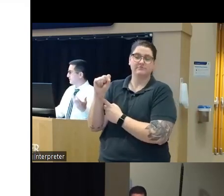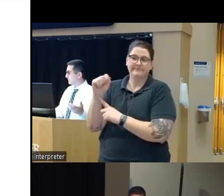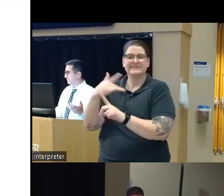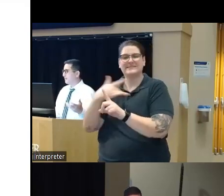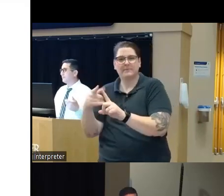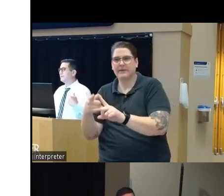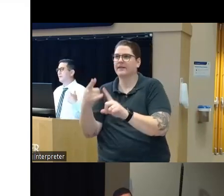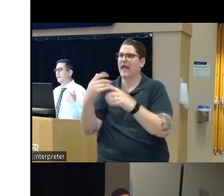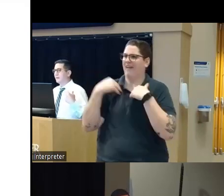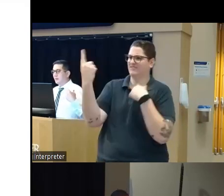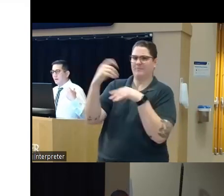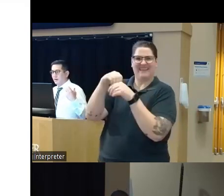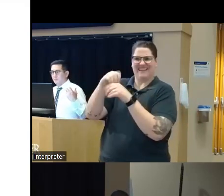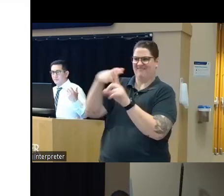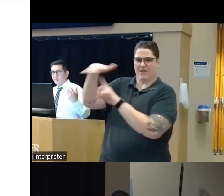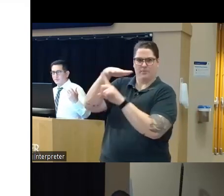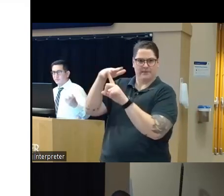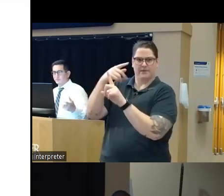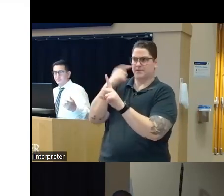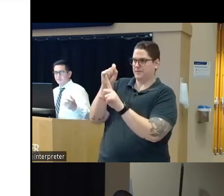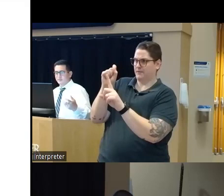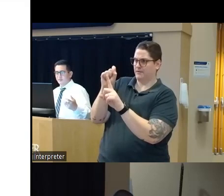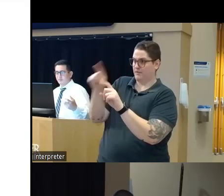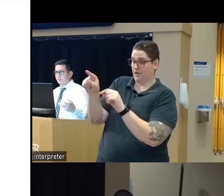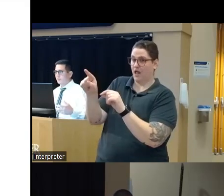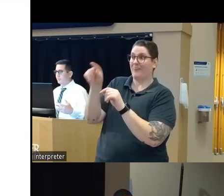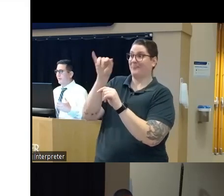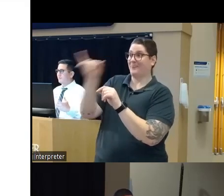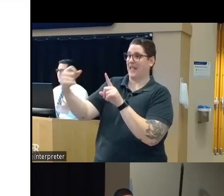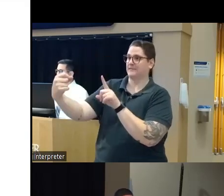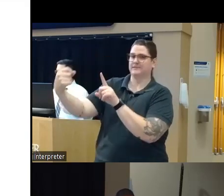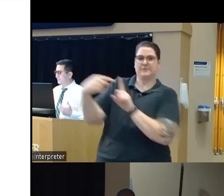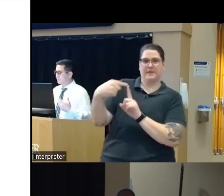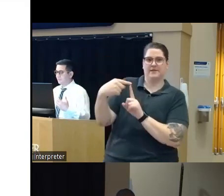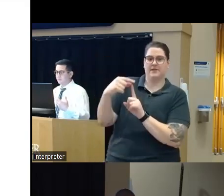something in the environment that induces this the stimulation you have this misperception